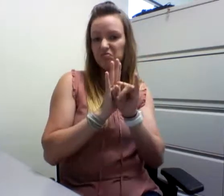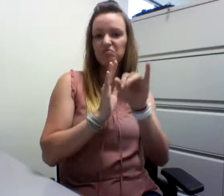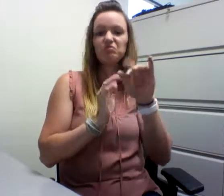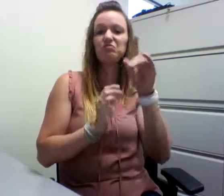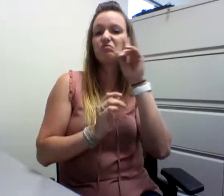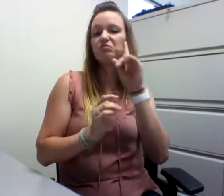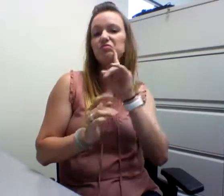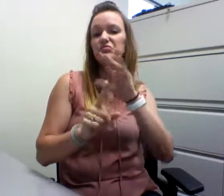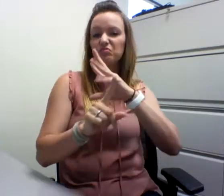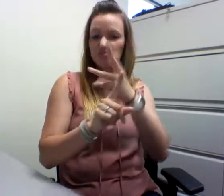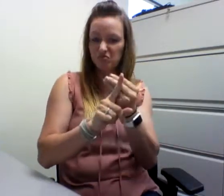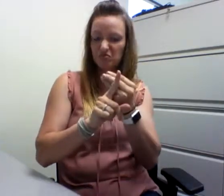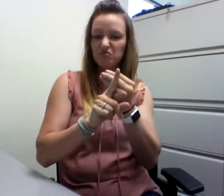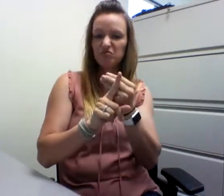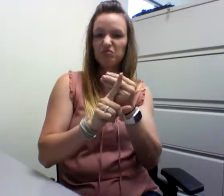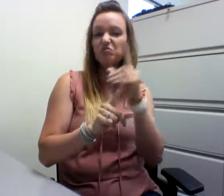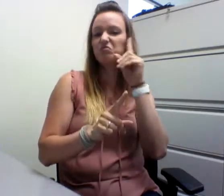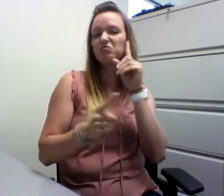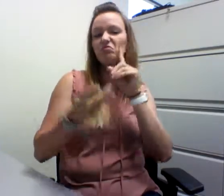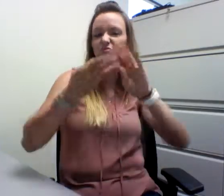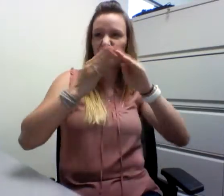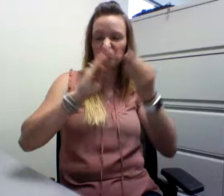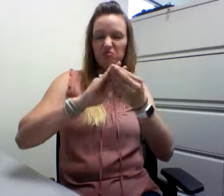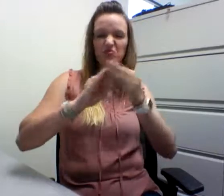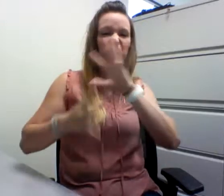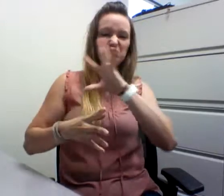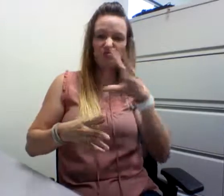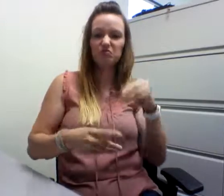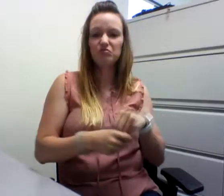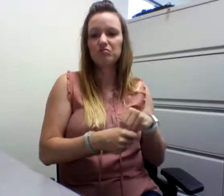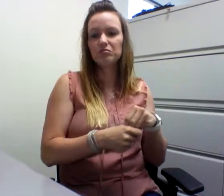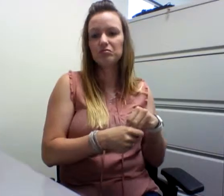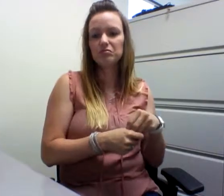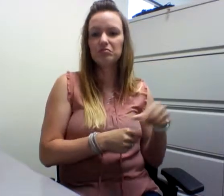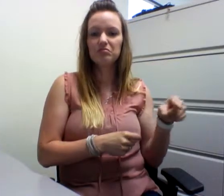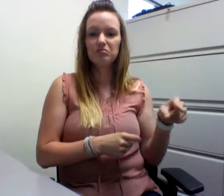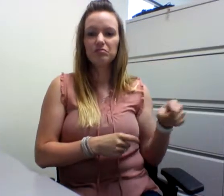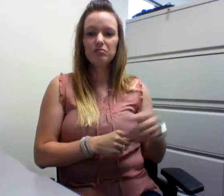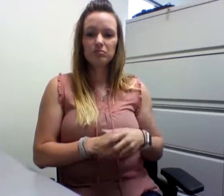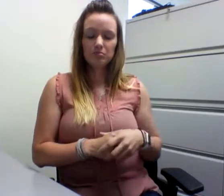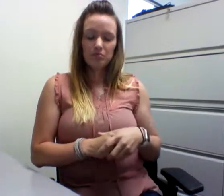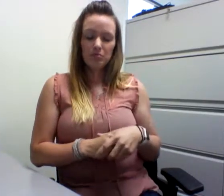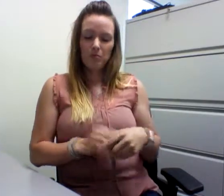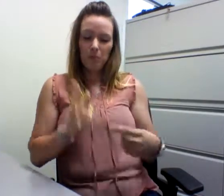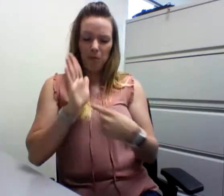identify with Deaf culture and are involved in the Deaf community